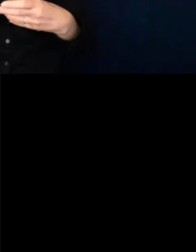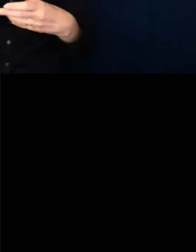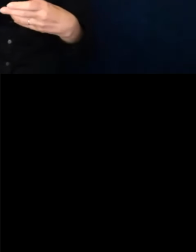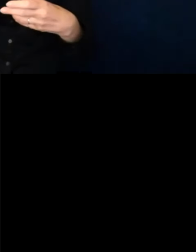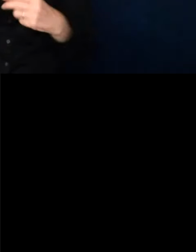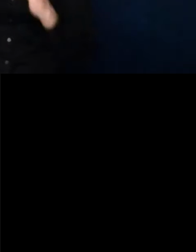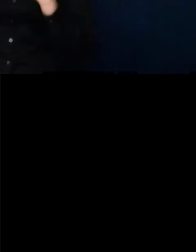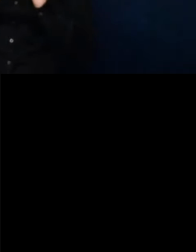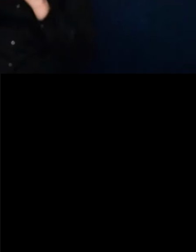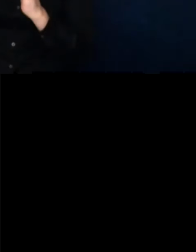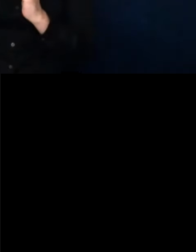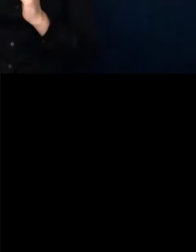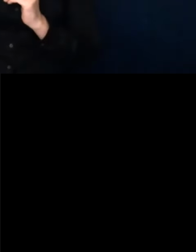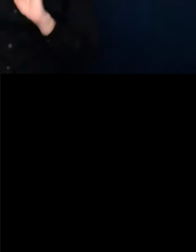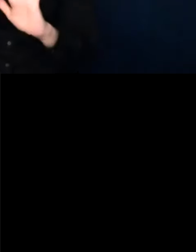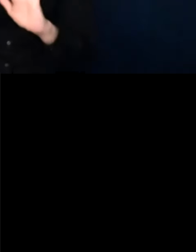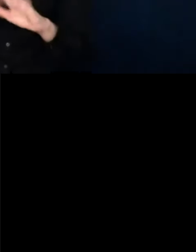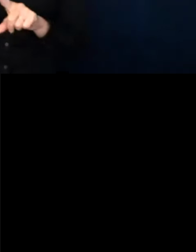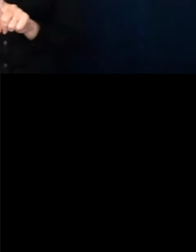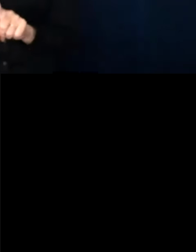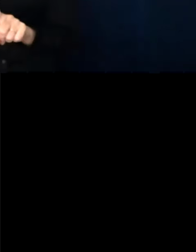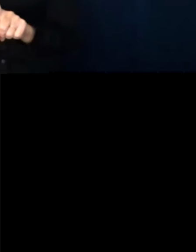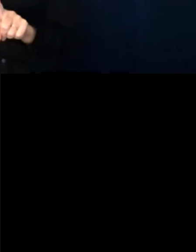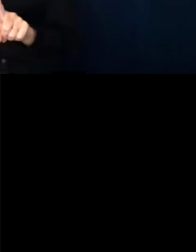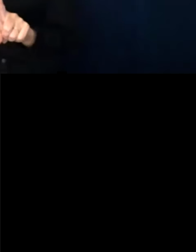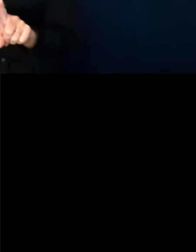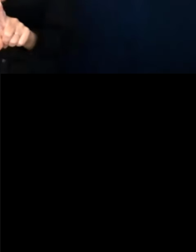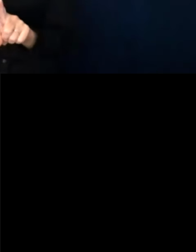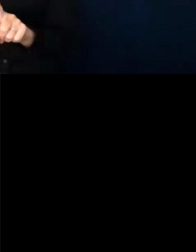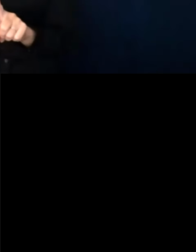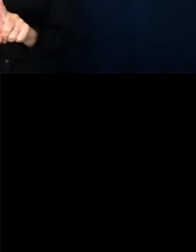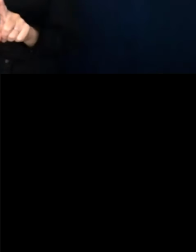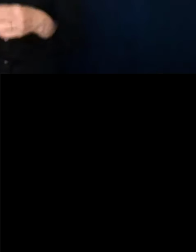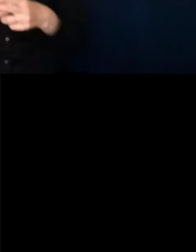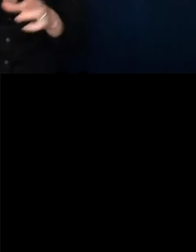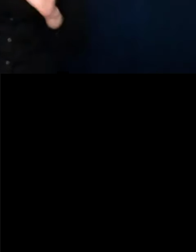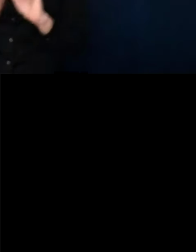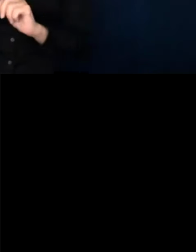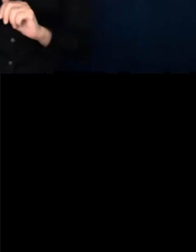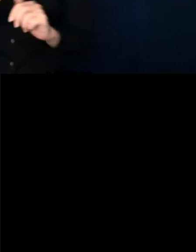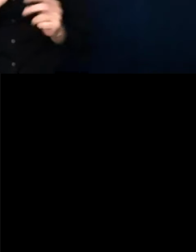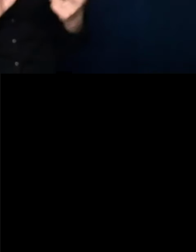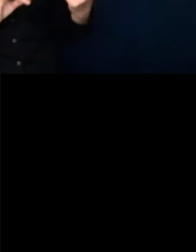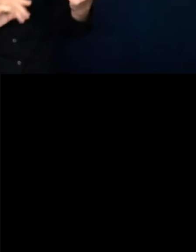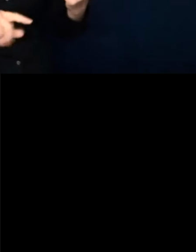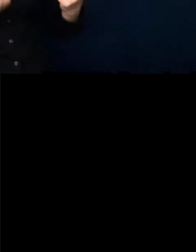Then there'll be the list for, you know, all the other priority groupings, and one name from each of those